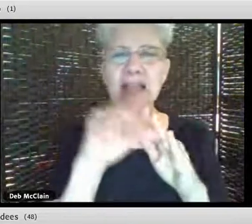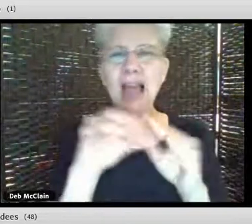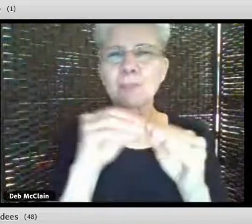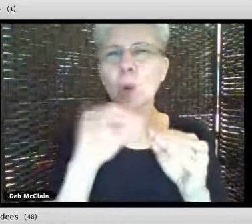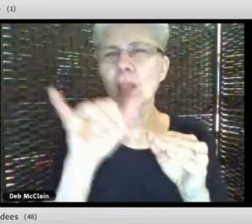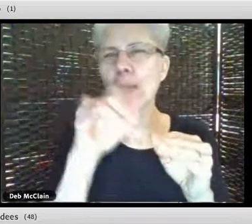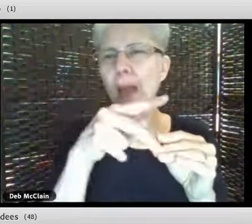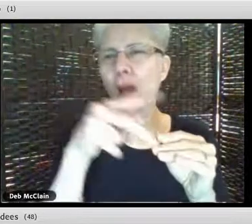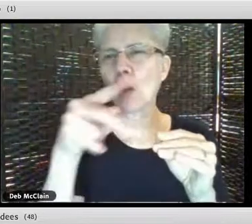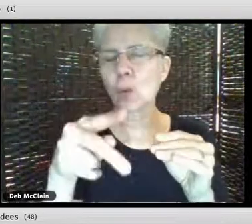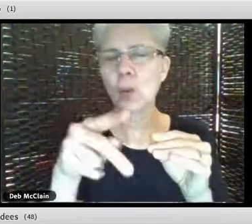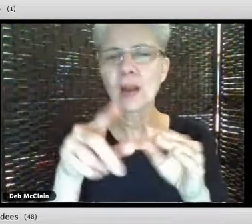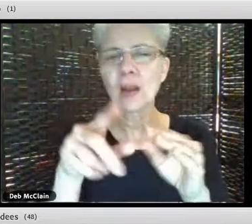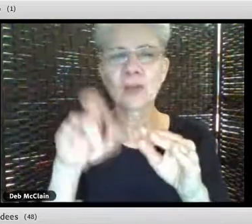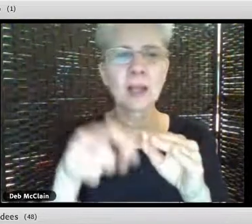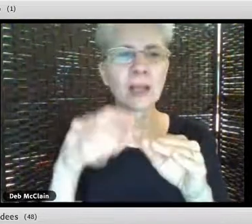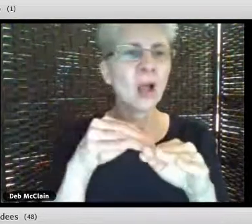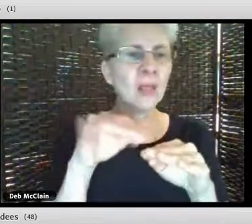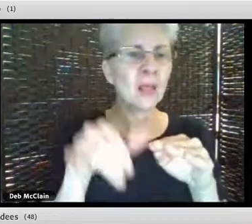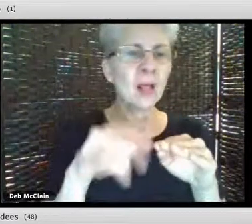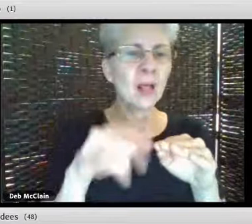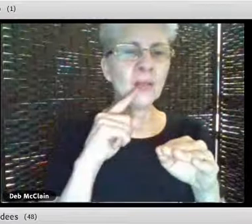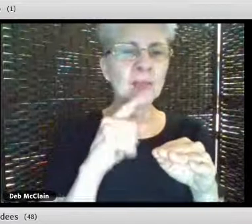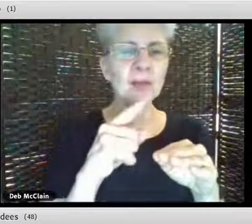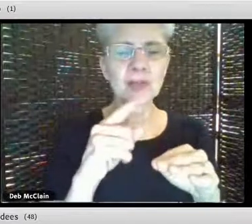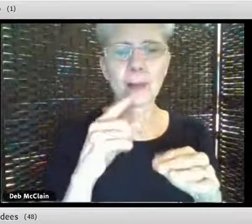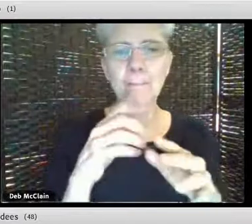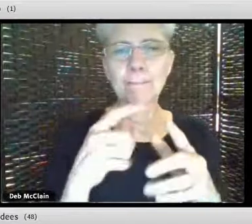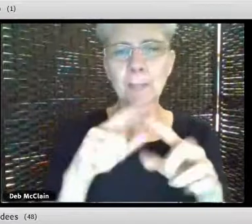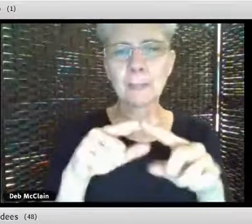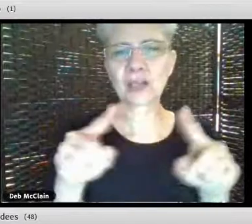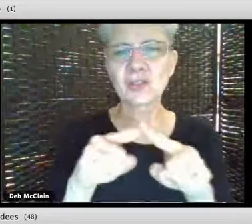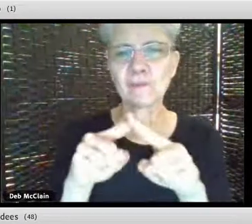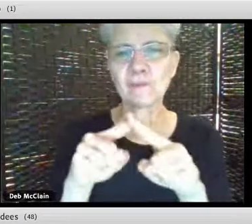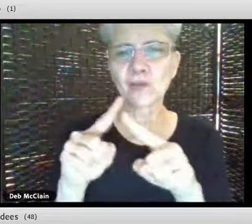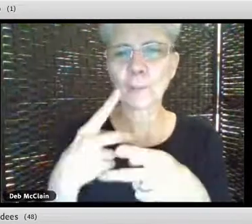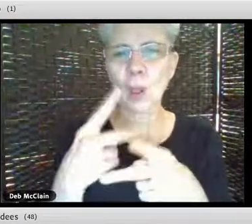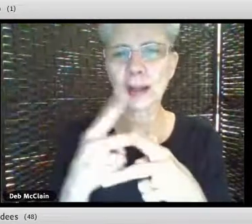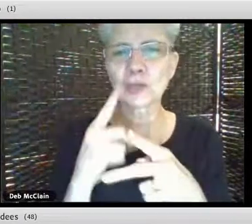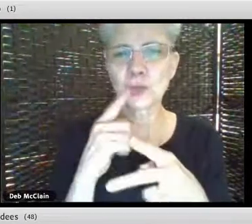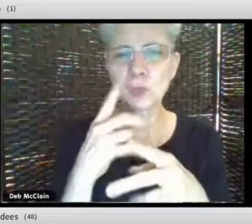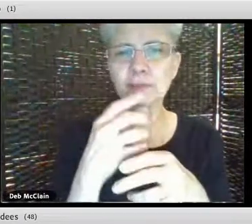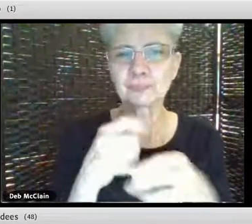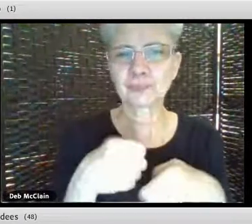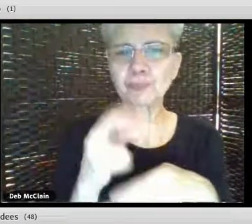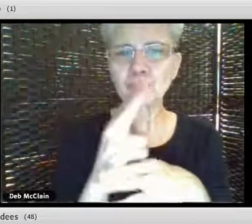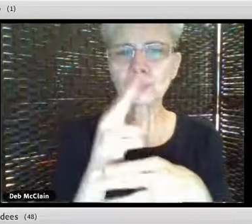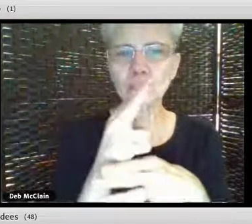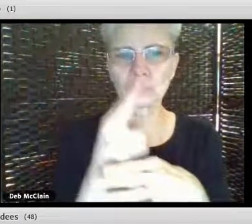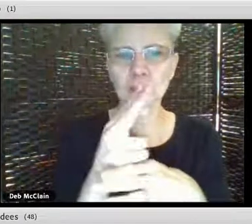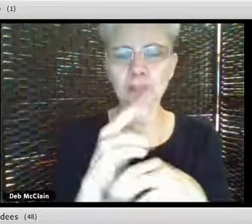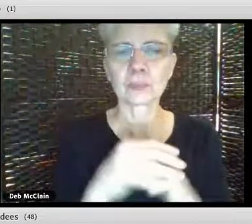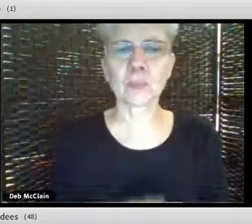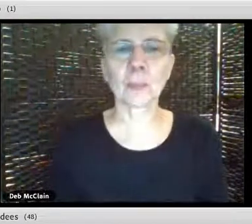If you can click on more, you'll see there's a bunch of more Google products that you can get to and more apps,